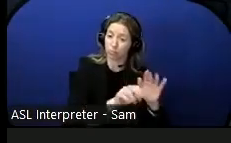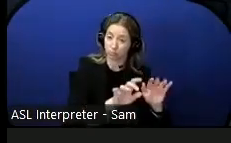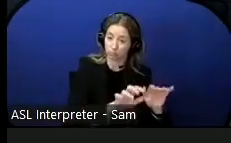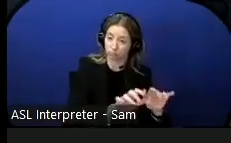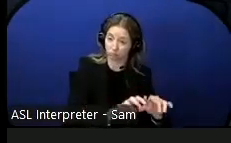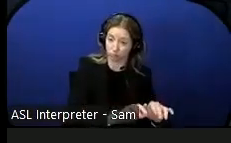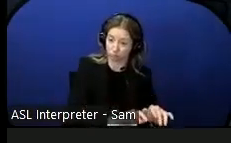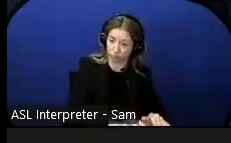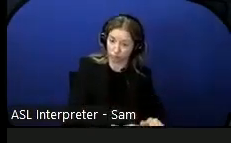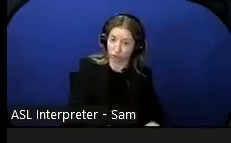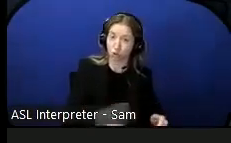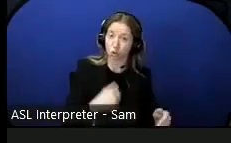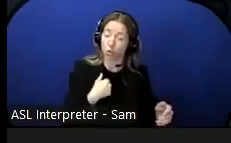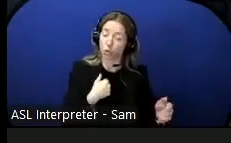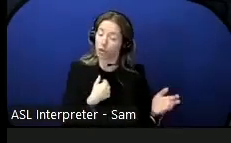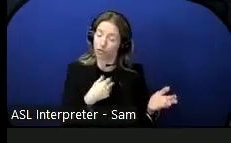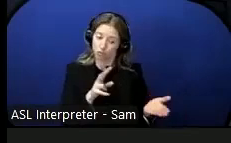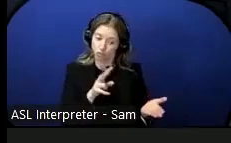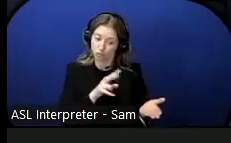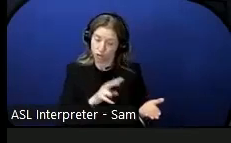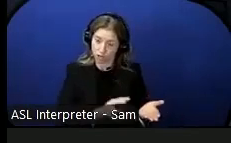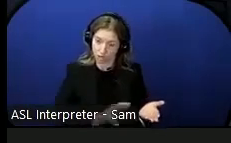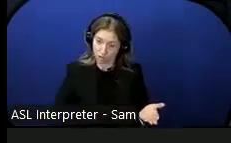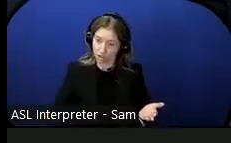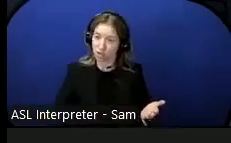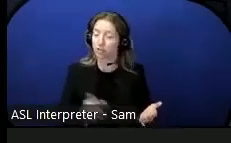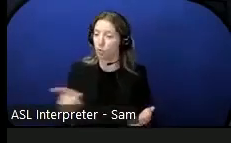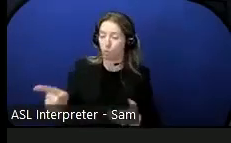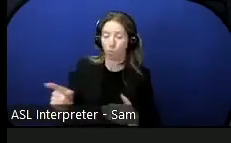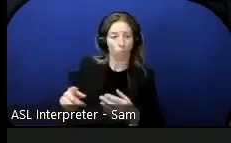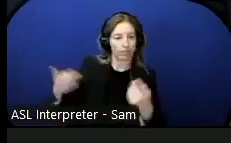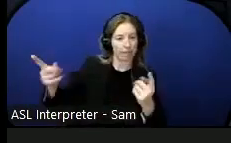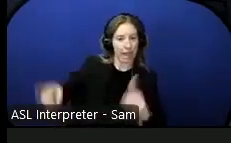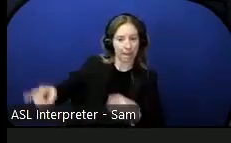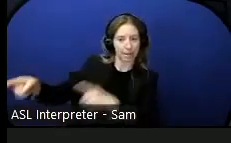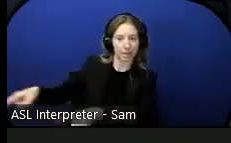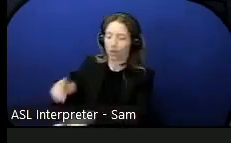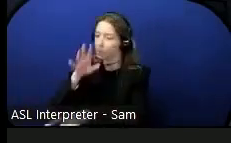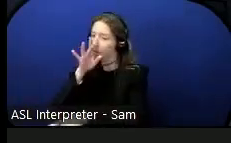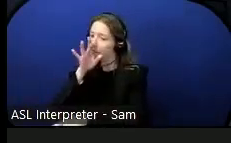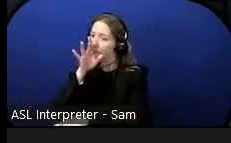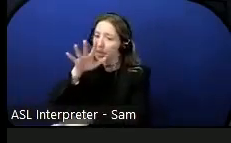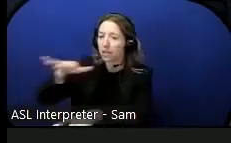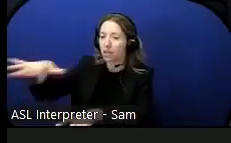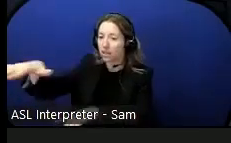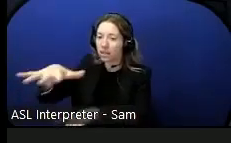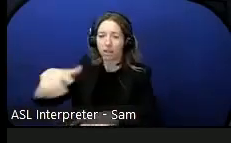so captions are going to mark all of the sounds in the video, not just what people are saying, but also sound effects in the area,